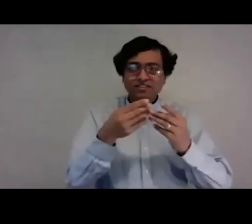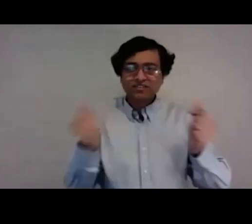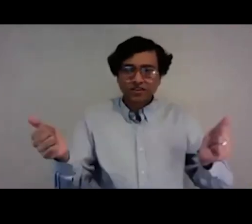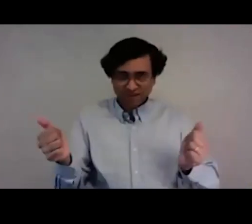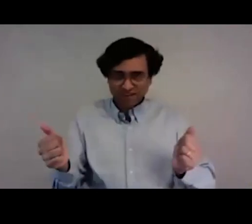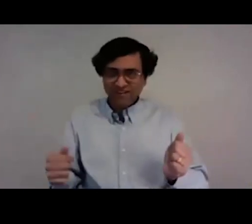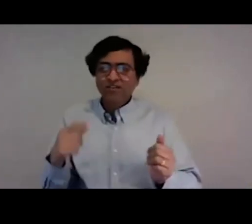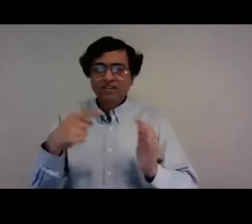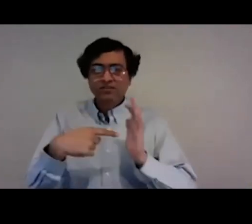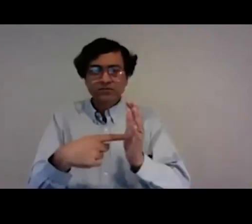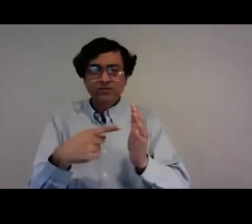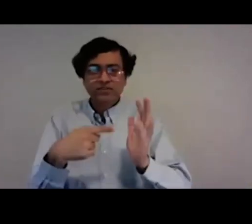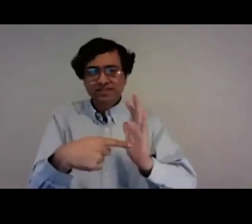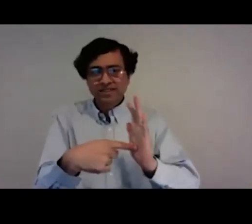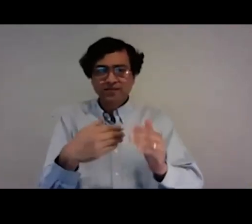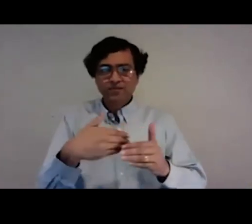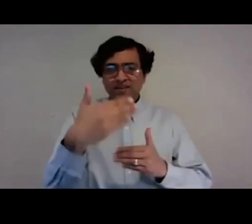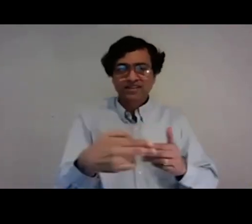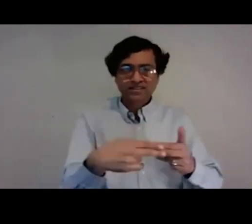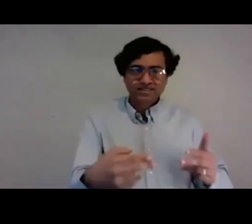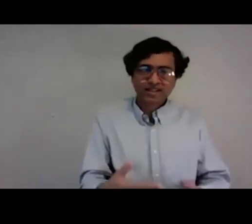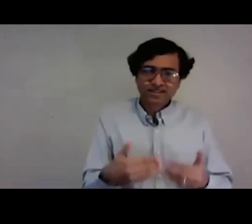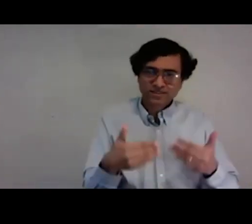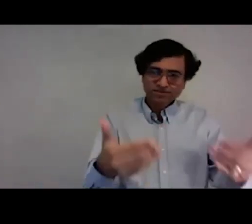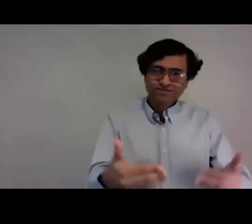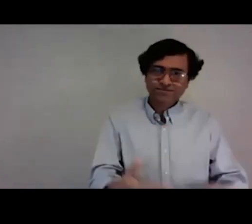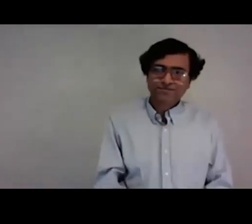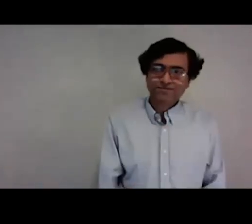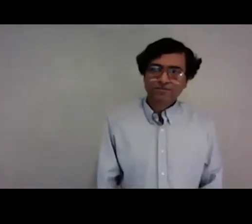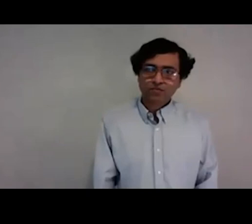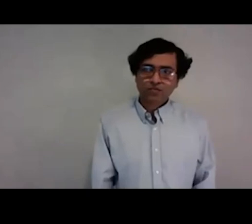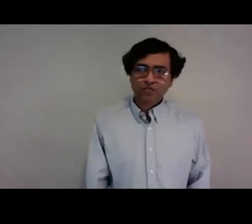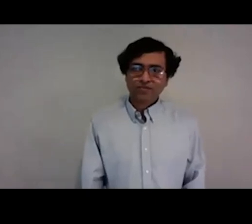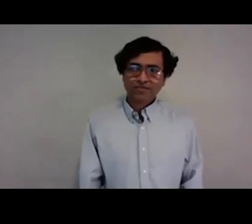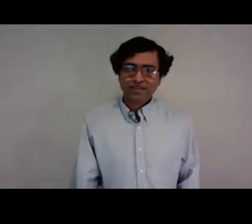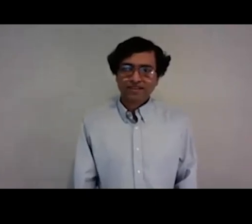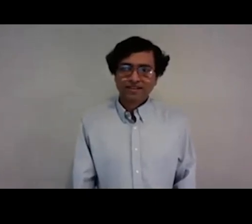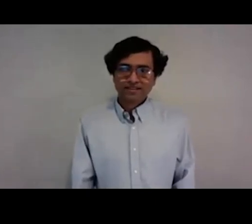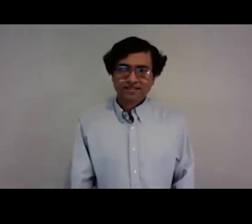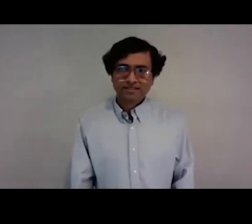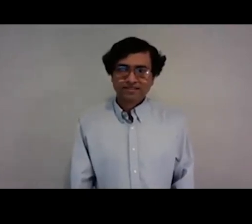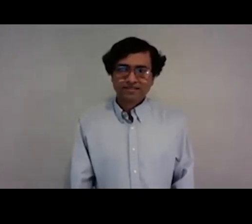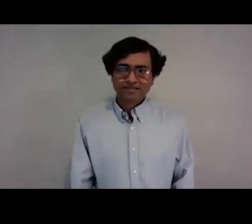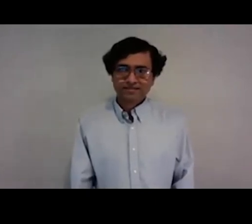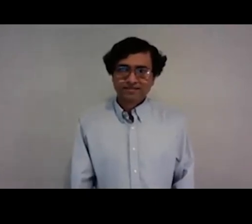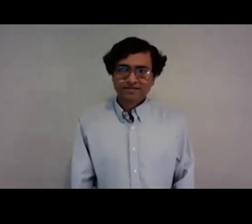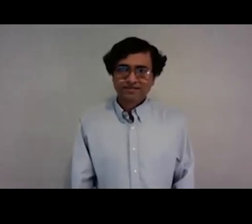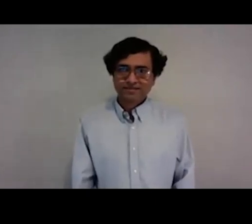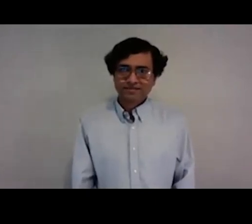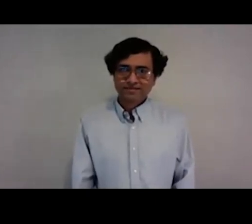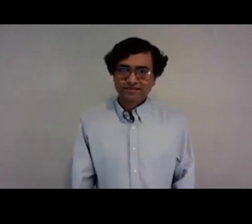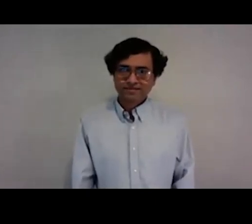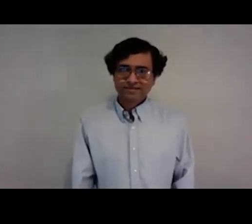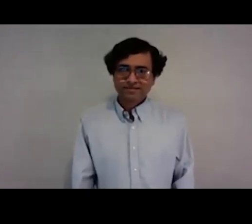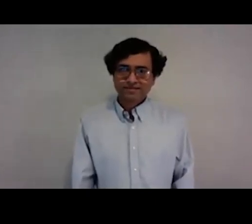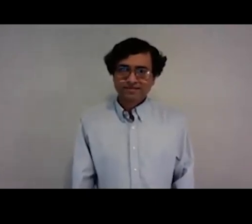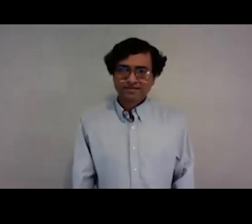limited to the speech. This is not -- we don't have a full solution for this yet, however. Let's take a look at the impact.